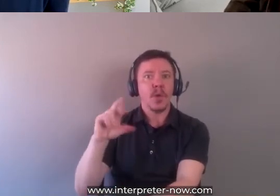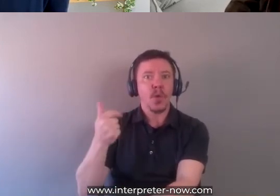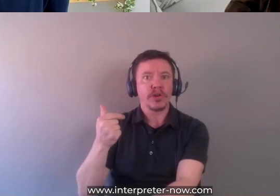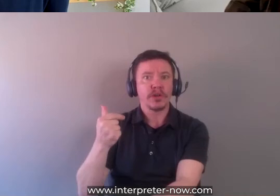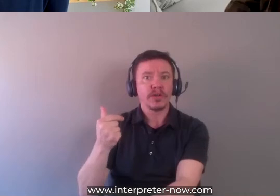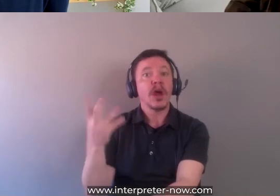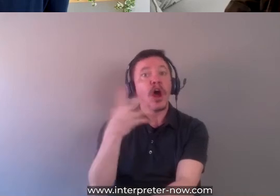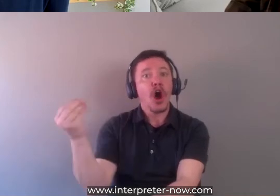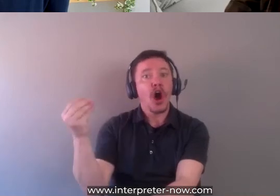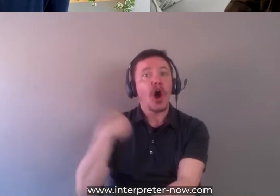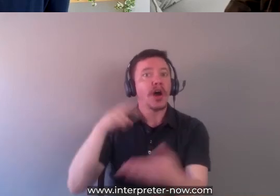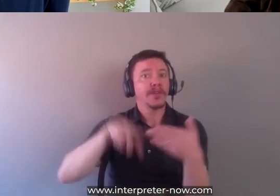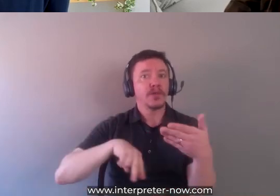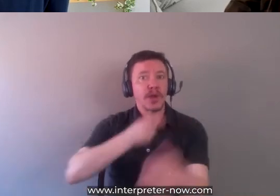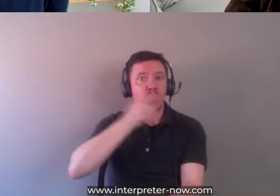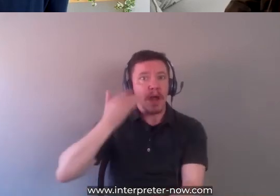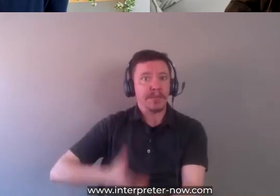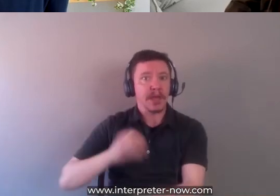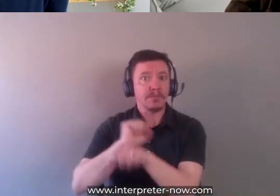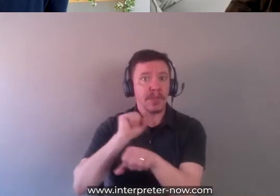You can also read about me and my work at my homepage, www.LydiaXZBrown.com.